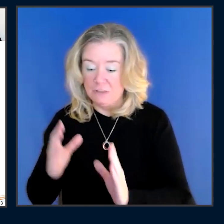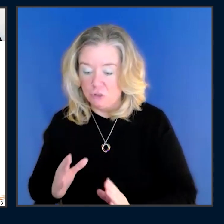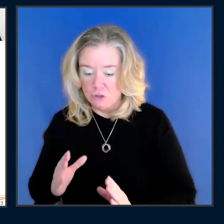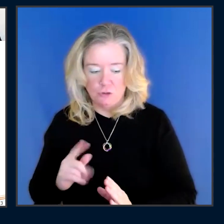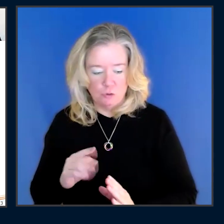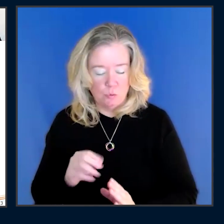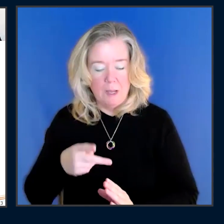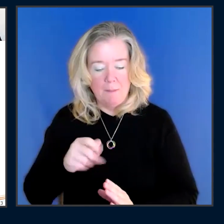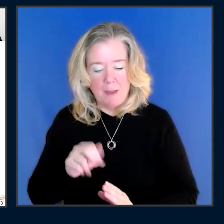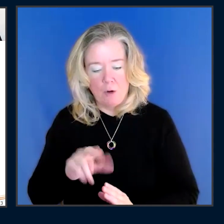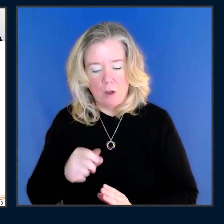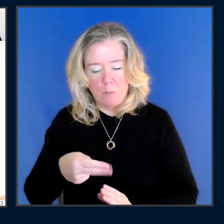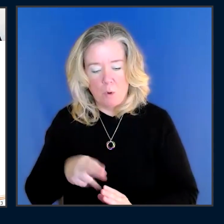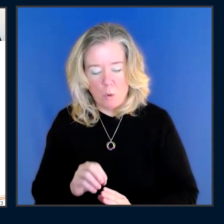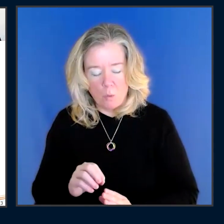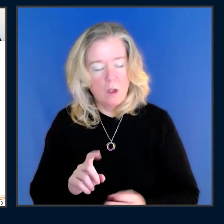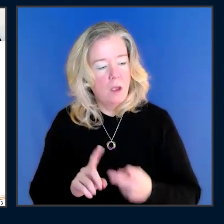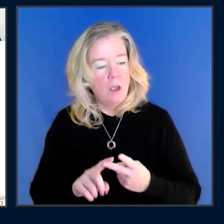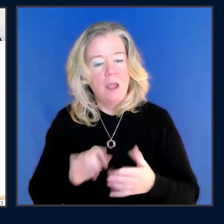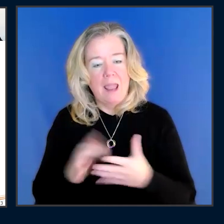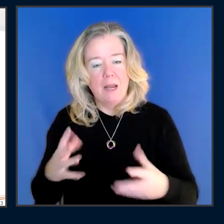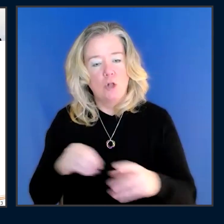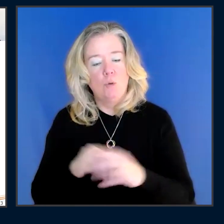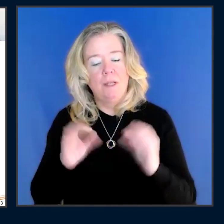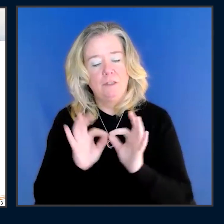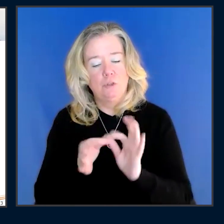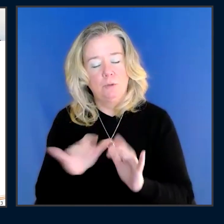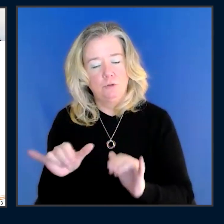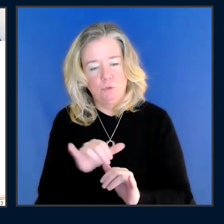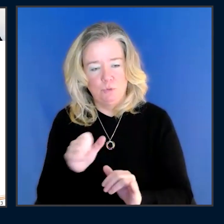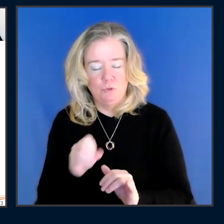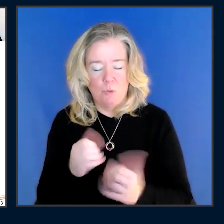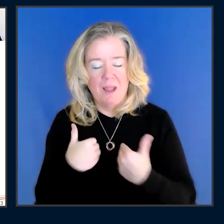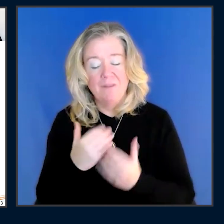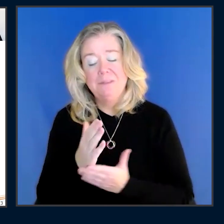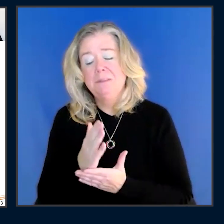from teachers to paras, also including interpreters.